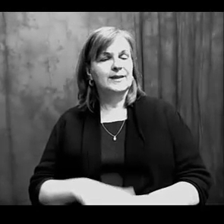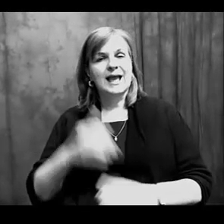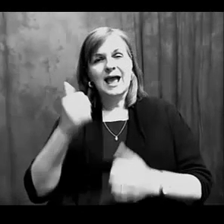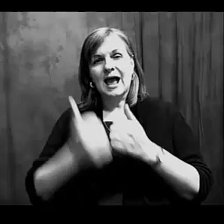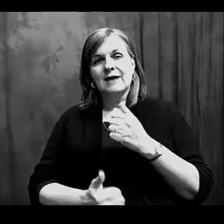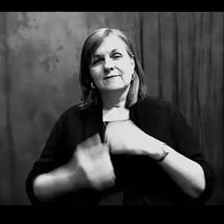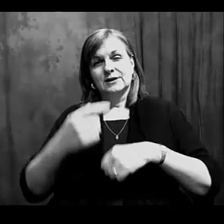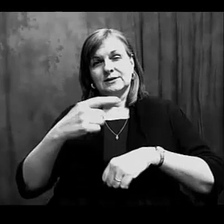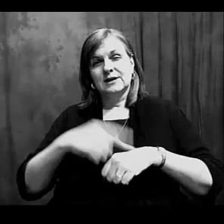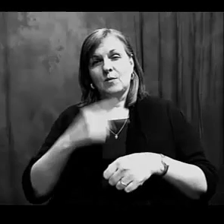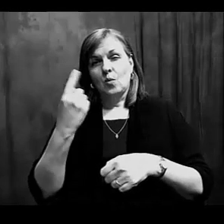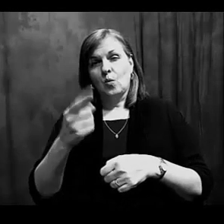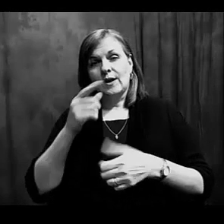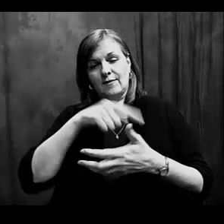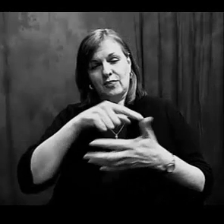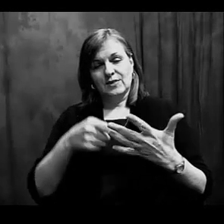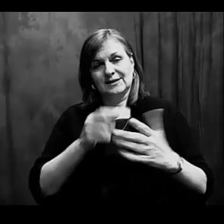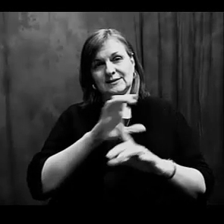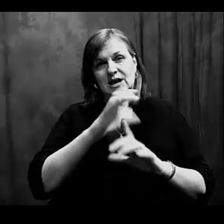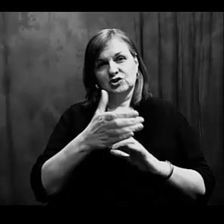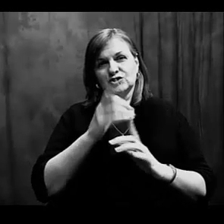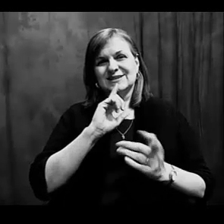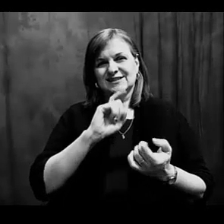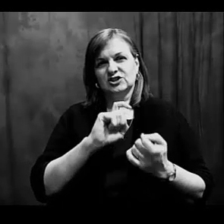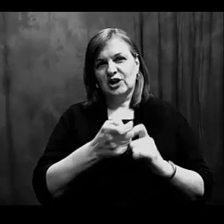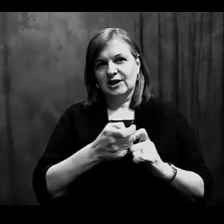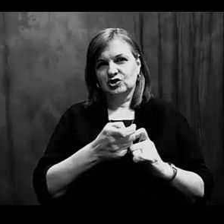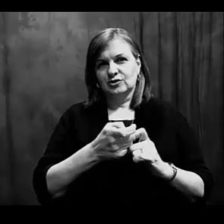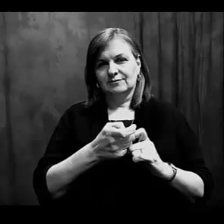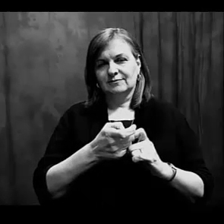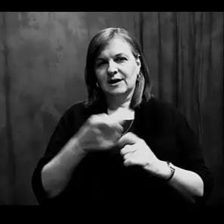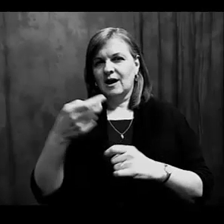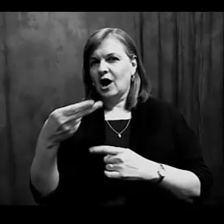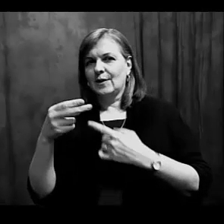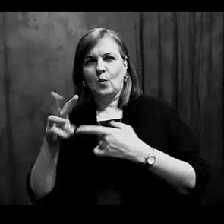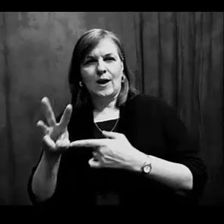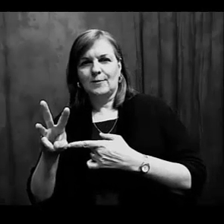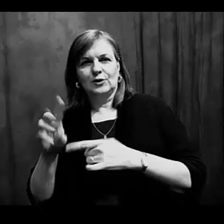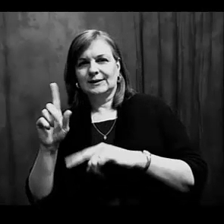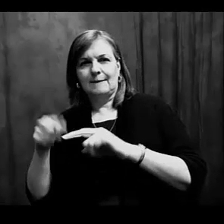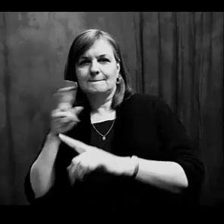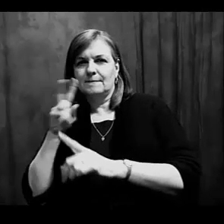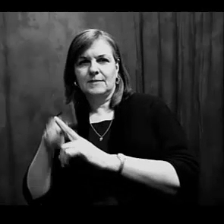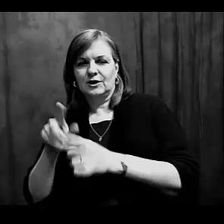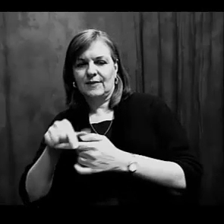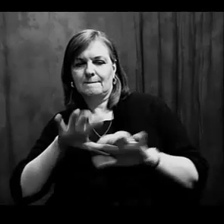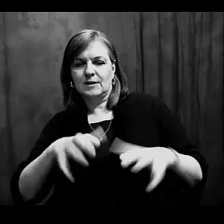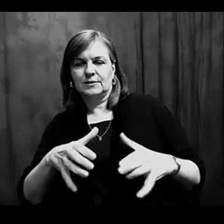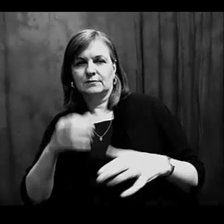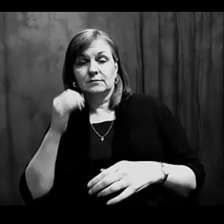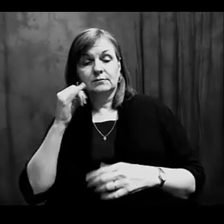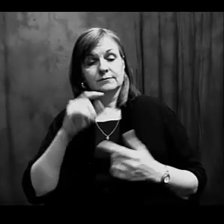every time one of these things is impacted or changed Hardy-Weinberg no longer applies